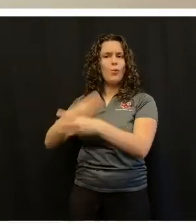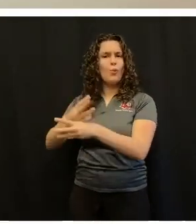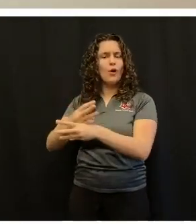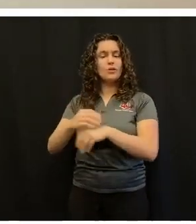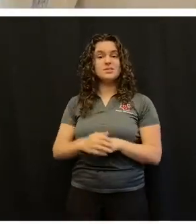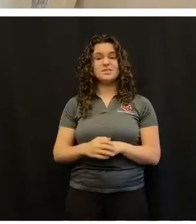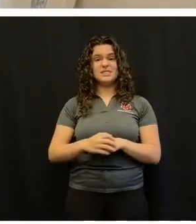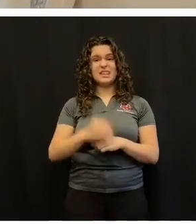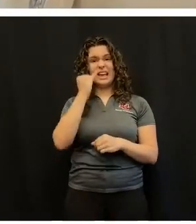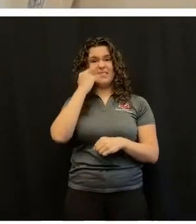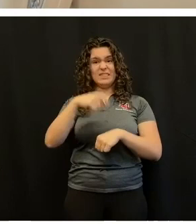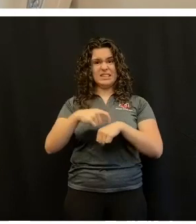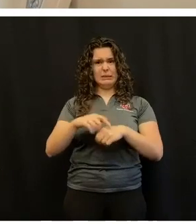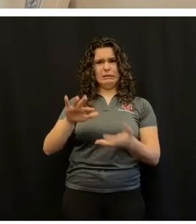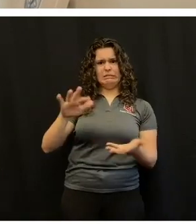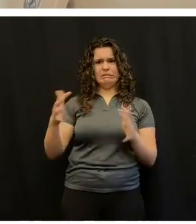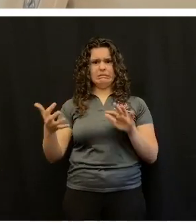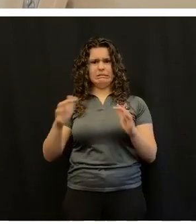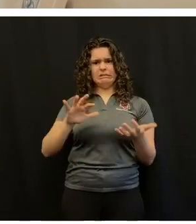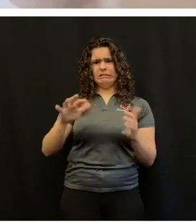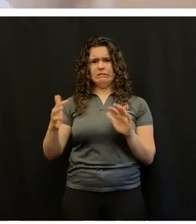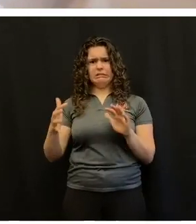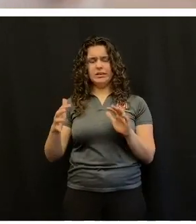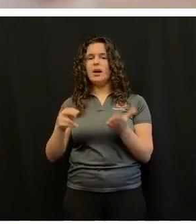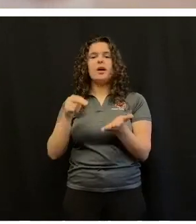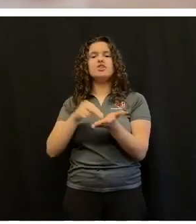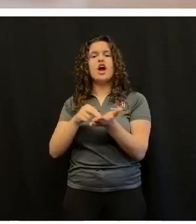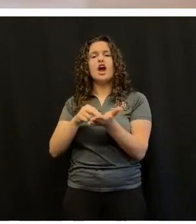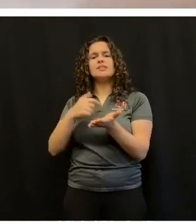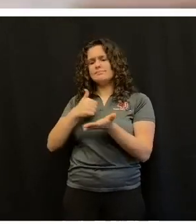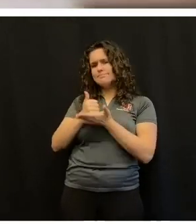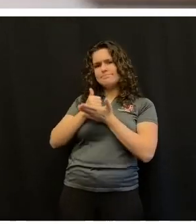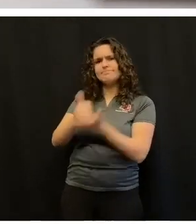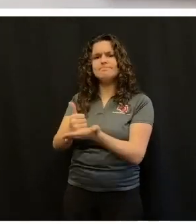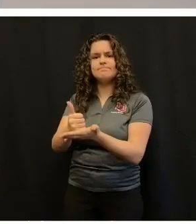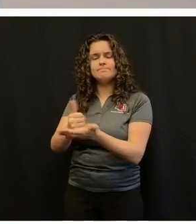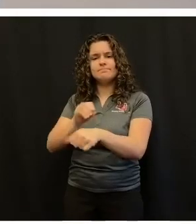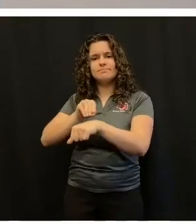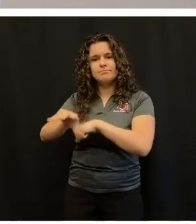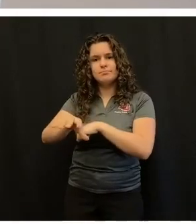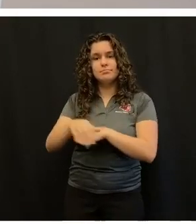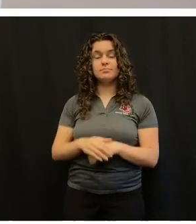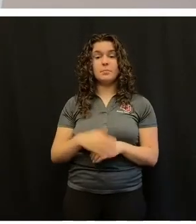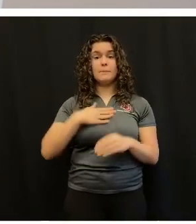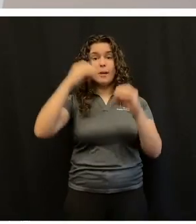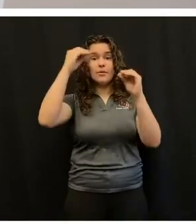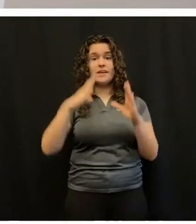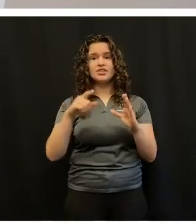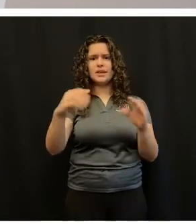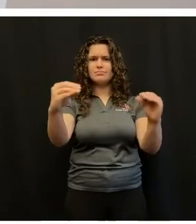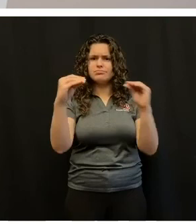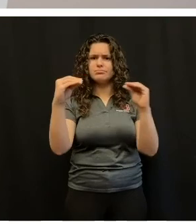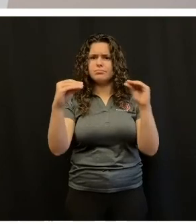being a nurse is how I will make a difference. [Landon] My professors have taught me human resources is about putting people first.